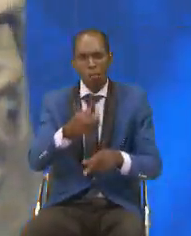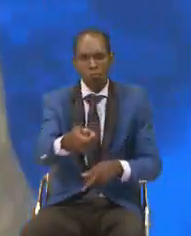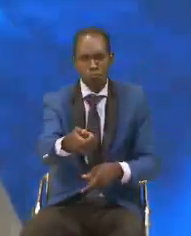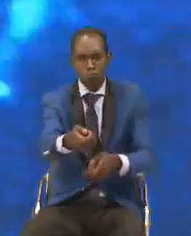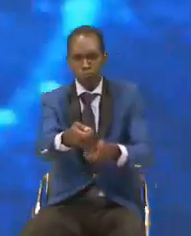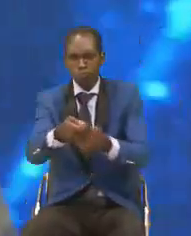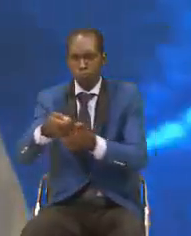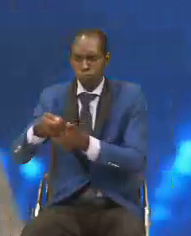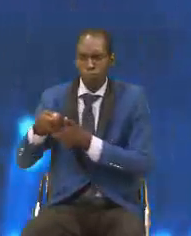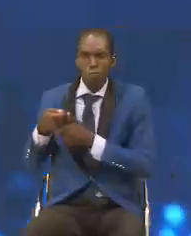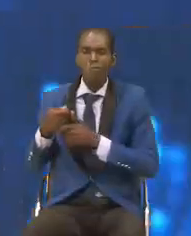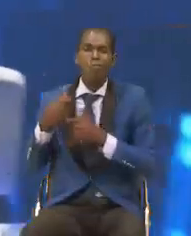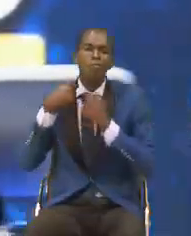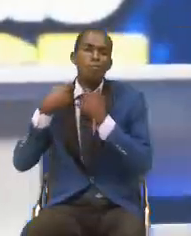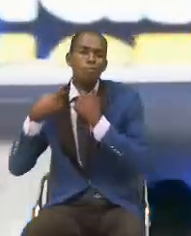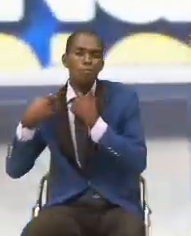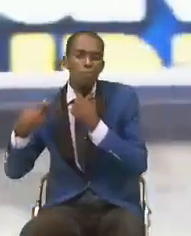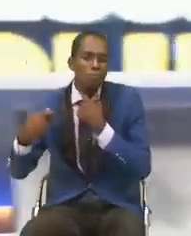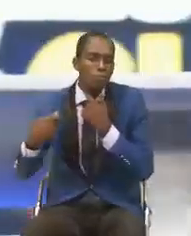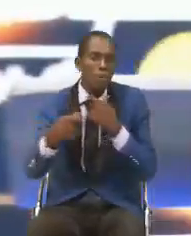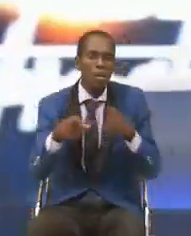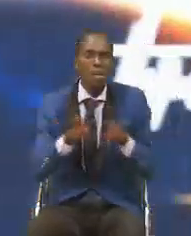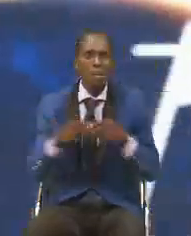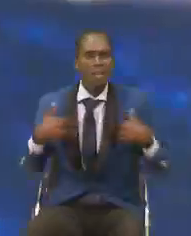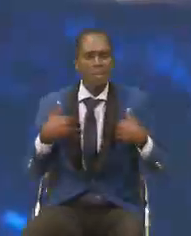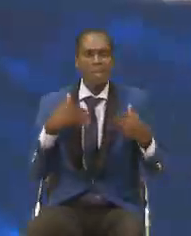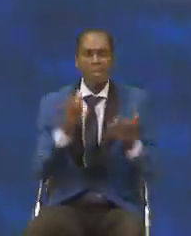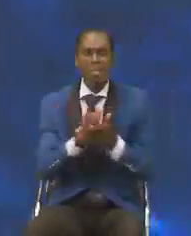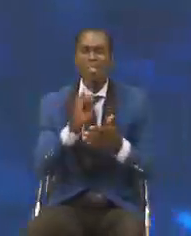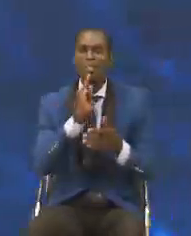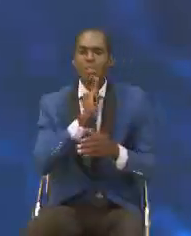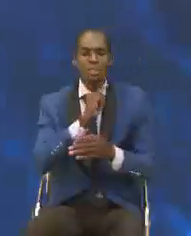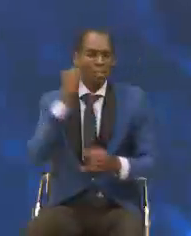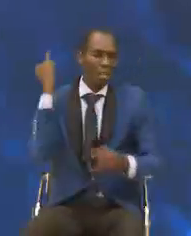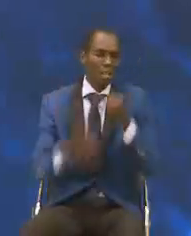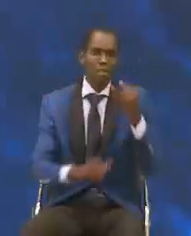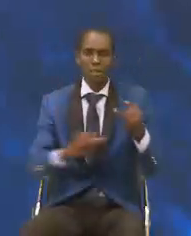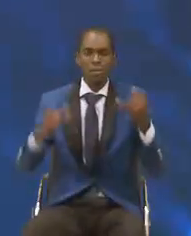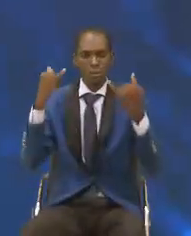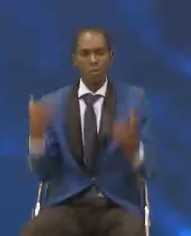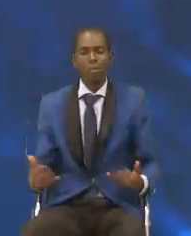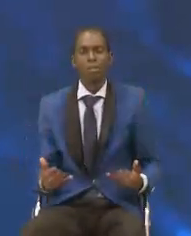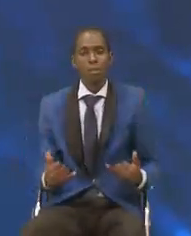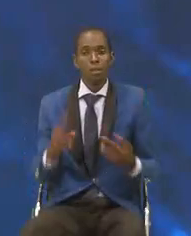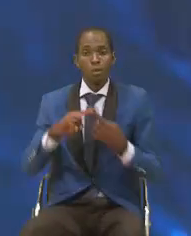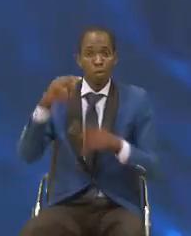then the people of the world are dragging you here and dragging you there enough it's enough